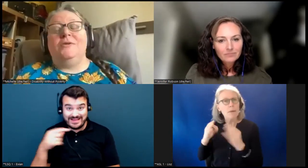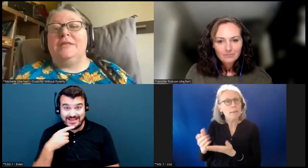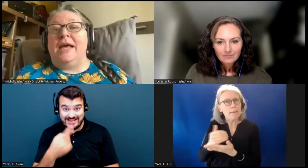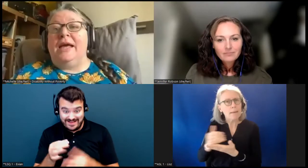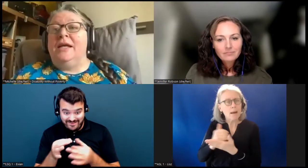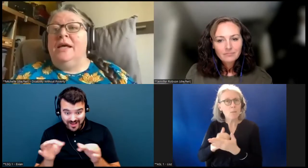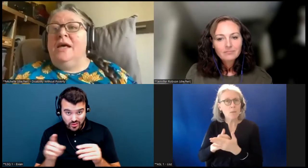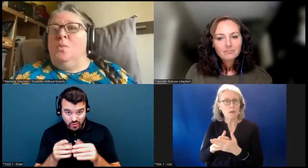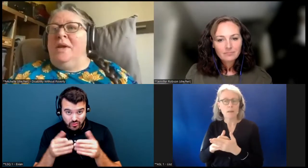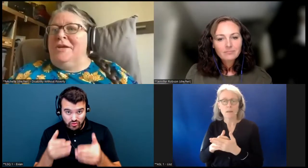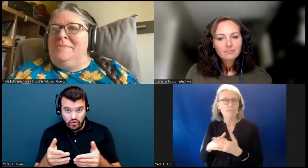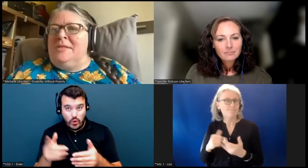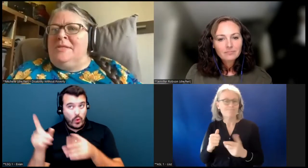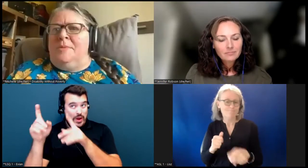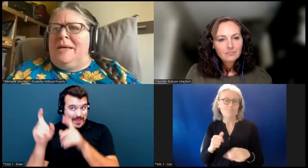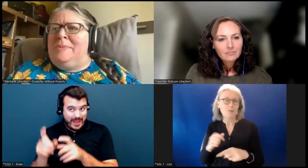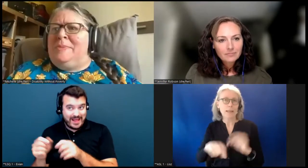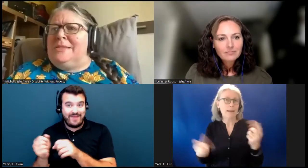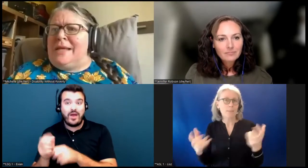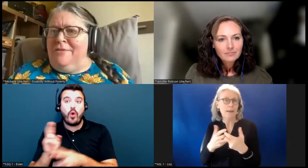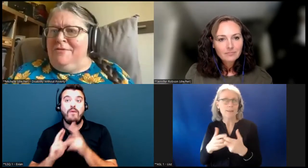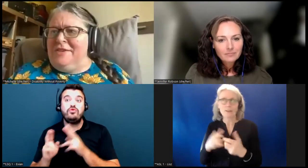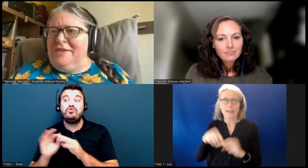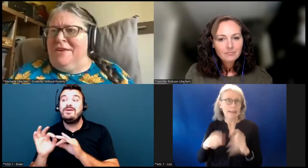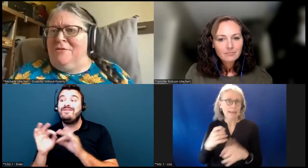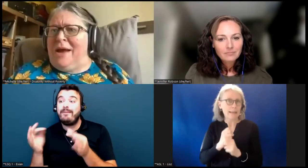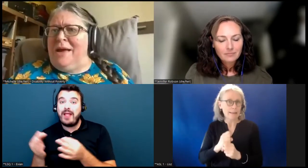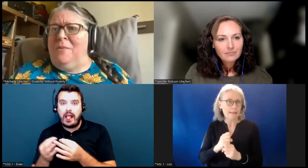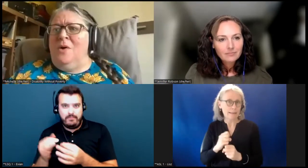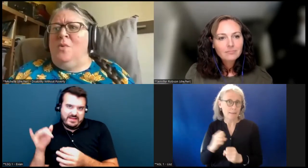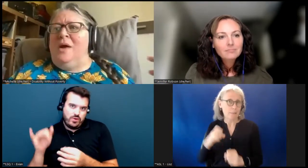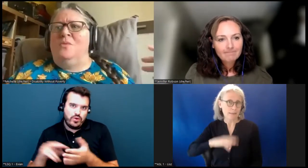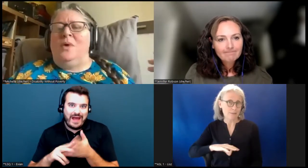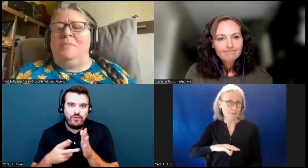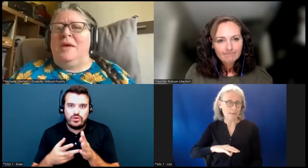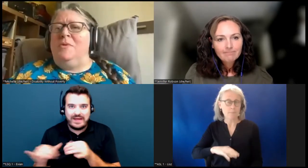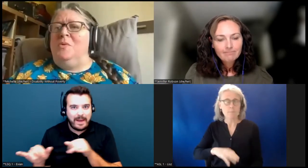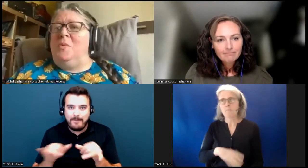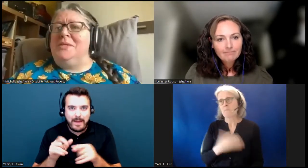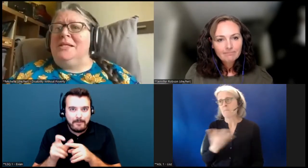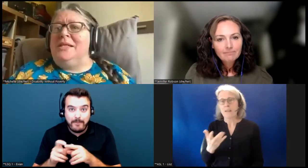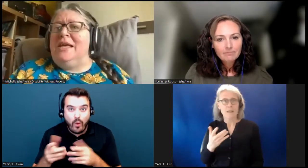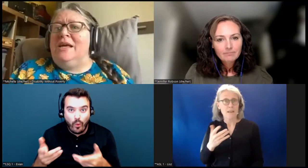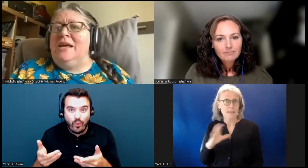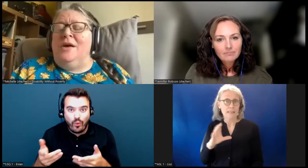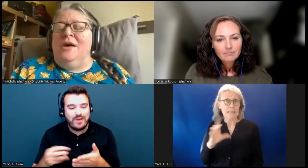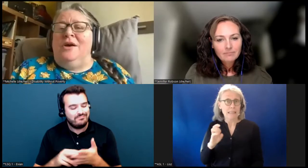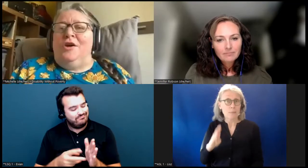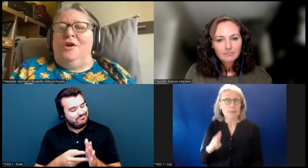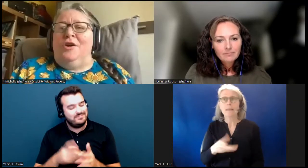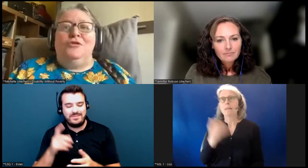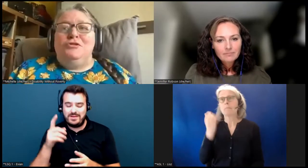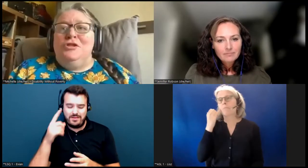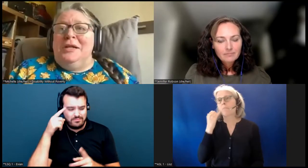YOU ARE SAYING. WHEN IT COMES TO PEOPLE SAFETY, RIGHT, WHEN PEOPLE WANT TO LEAVE UNFORTUNATELY